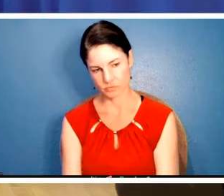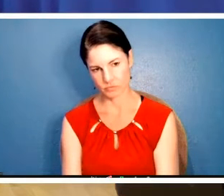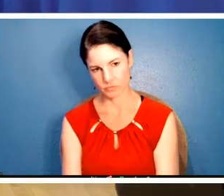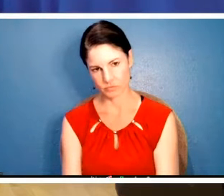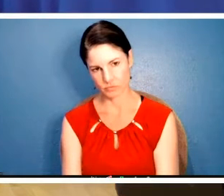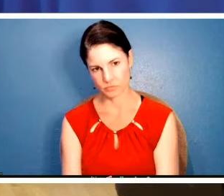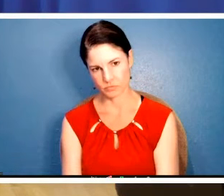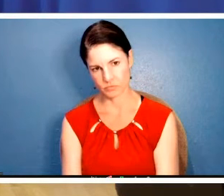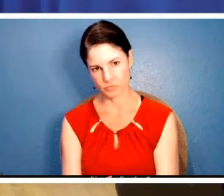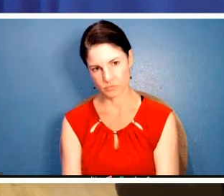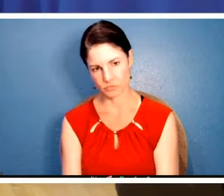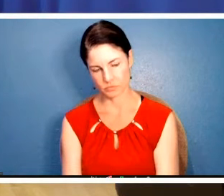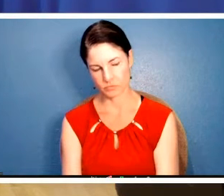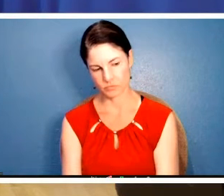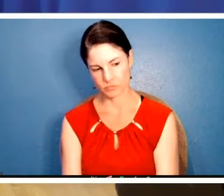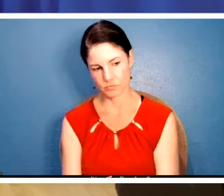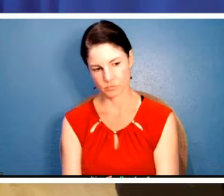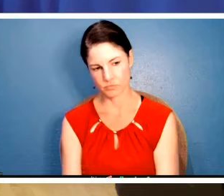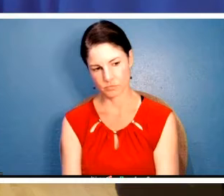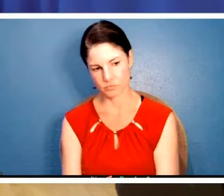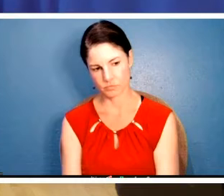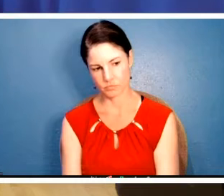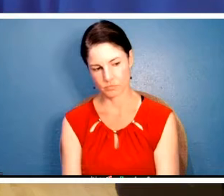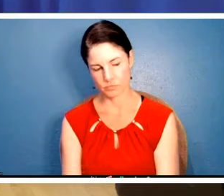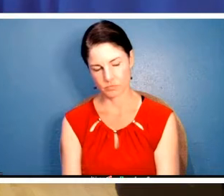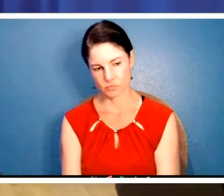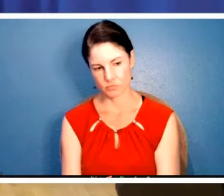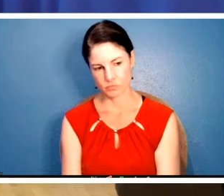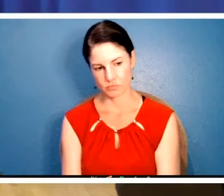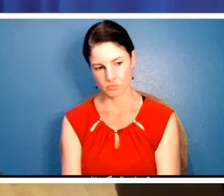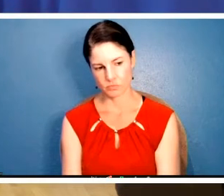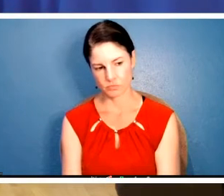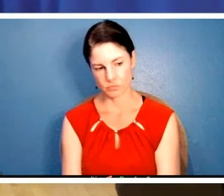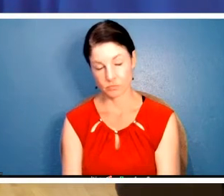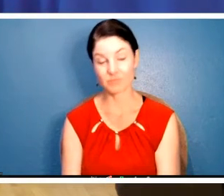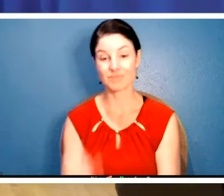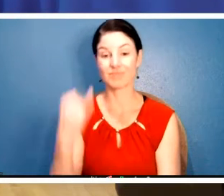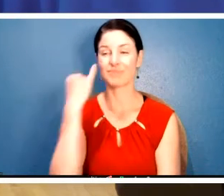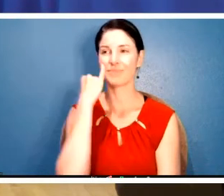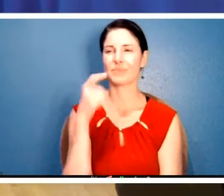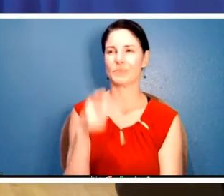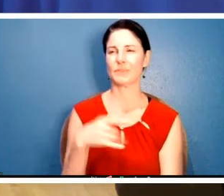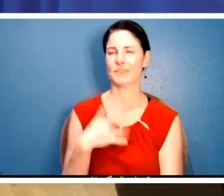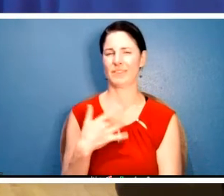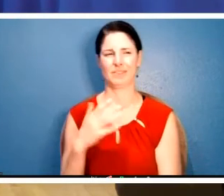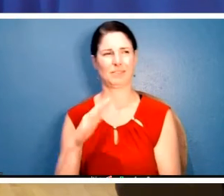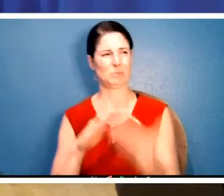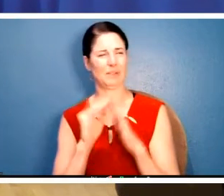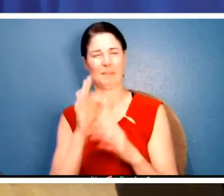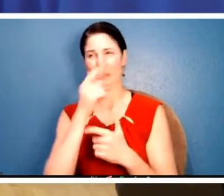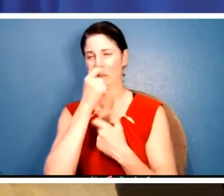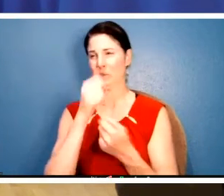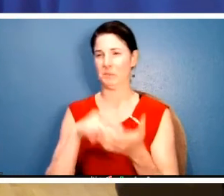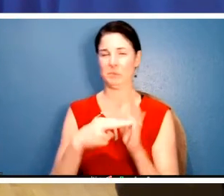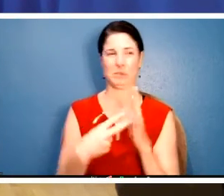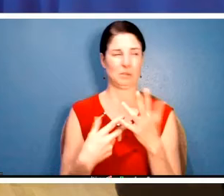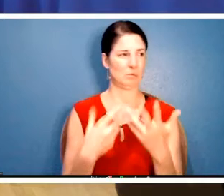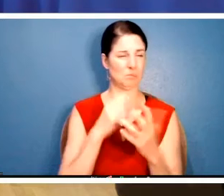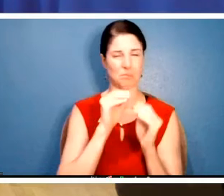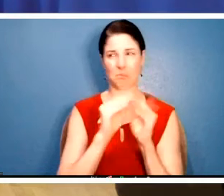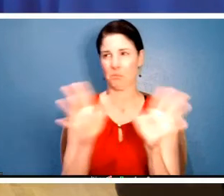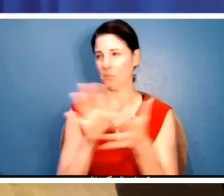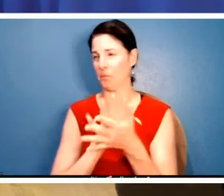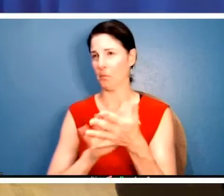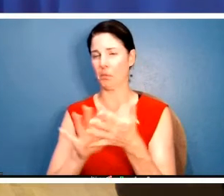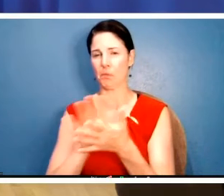SacGov: Very welcoming to anyone that wants to communicate with with us my staff about that subject and so again, I would just to underscore that and.